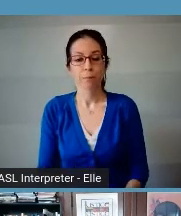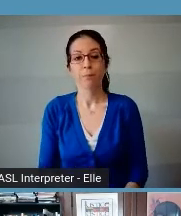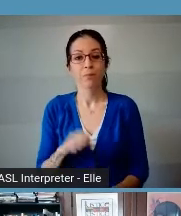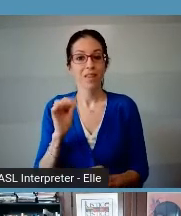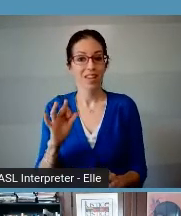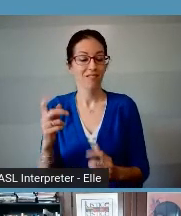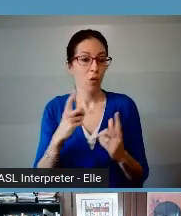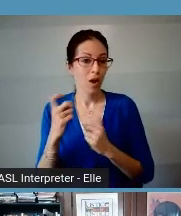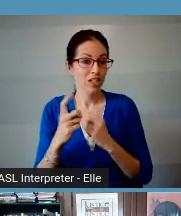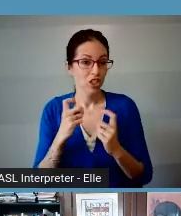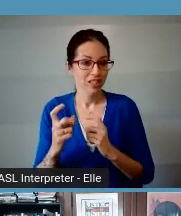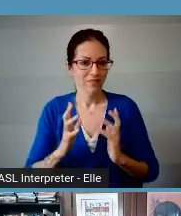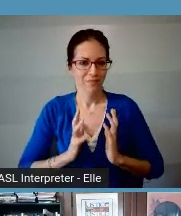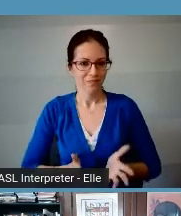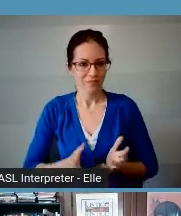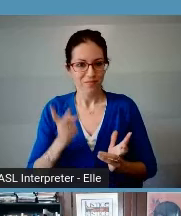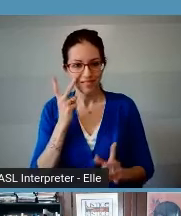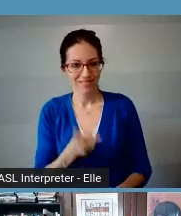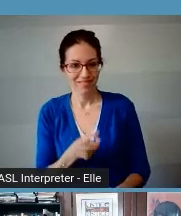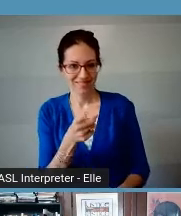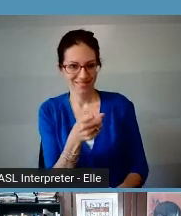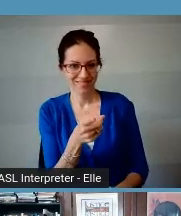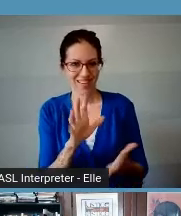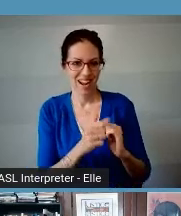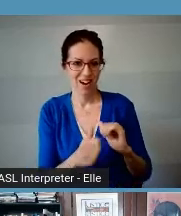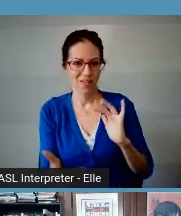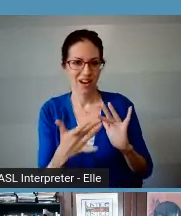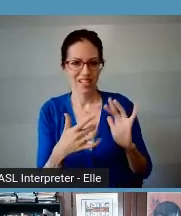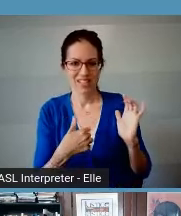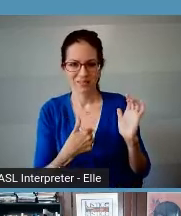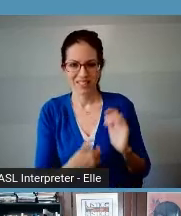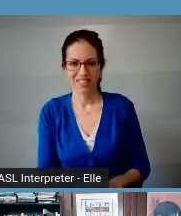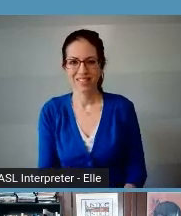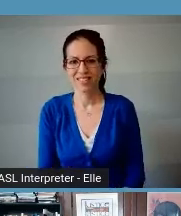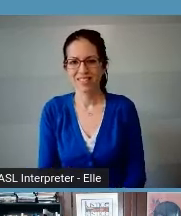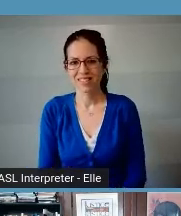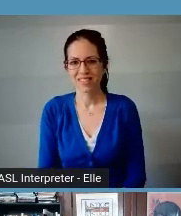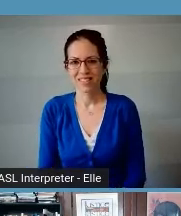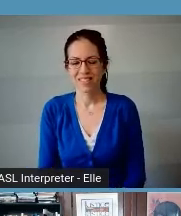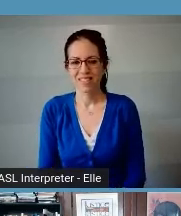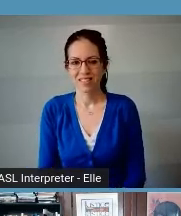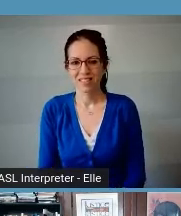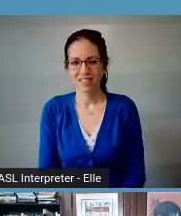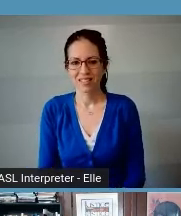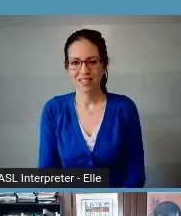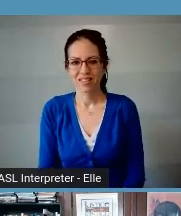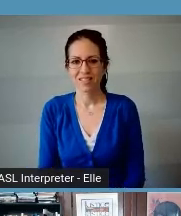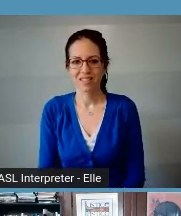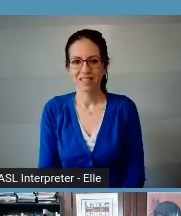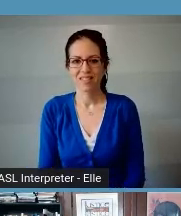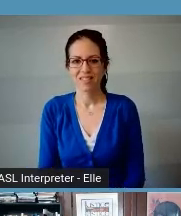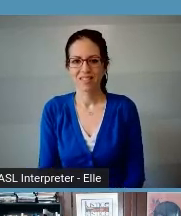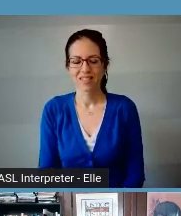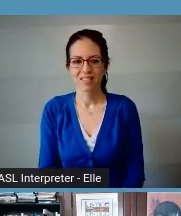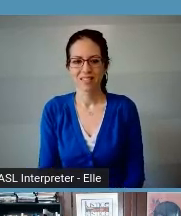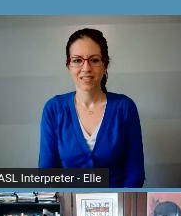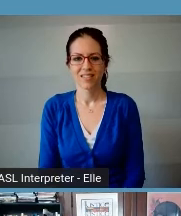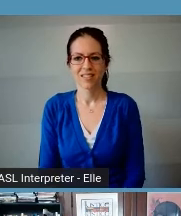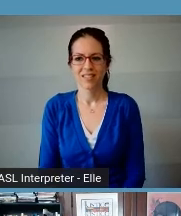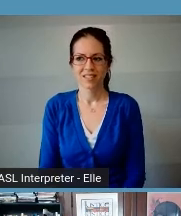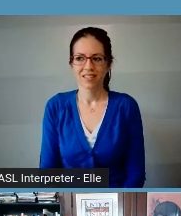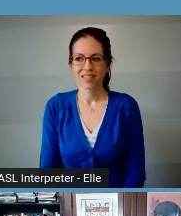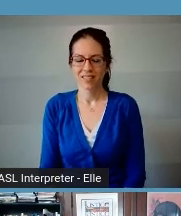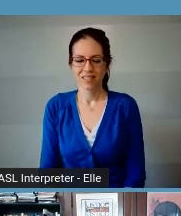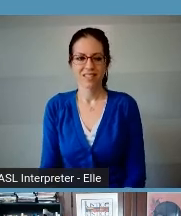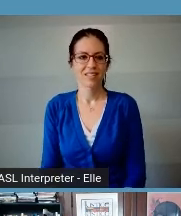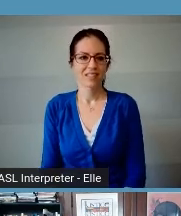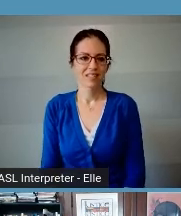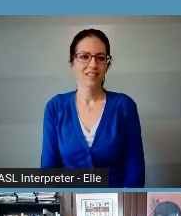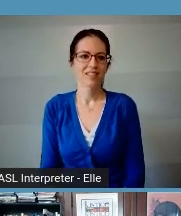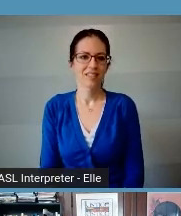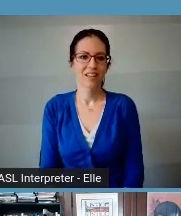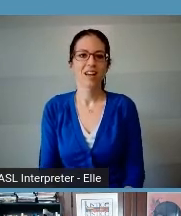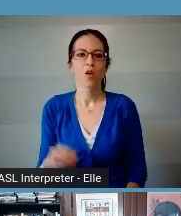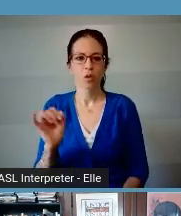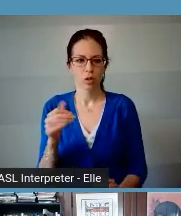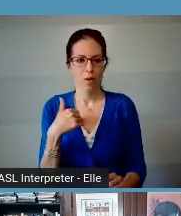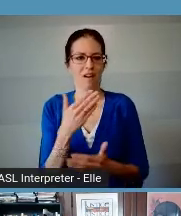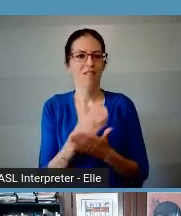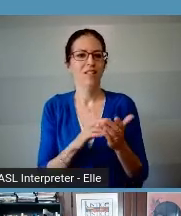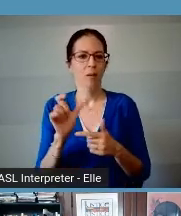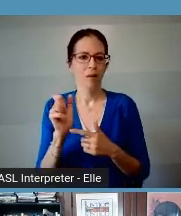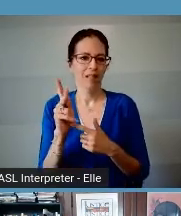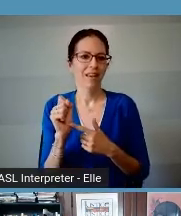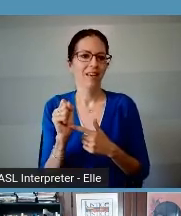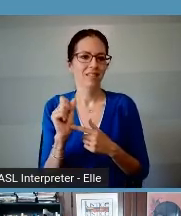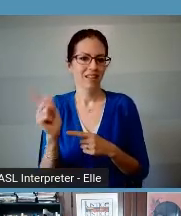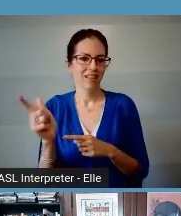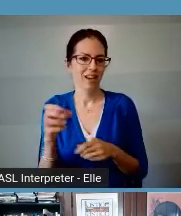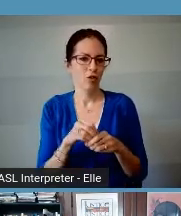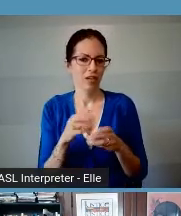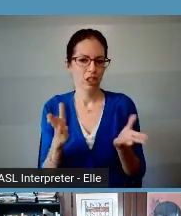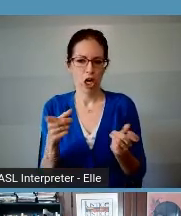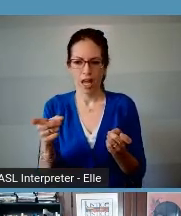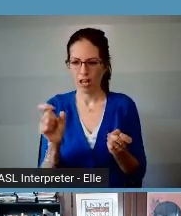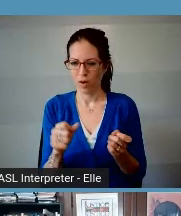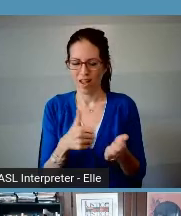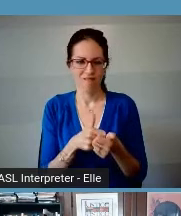some links that you can follow that may be in the chat later. I would be very happy to